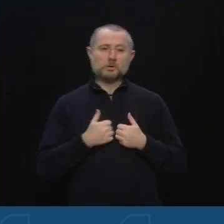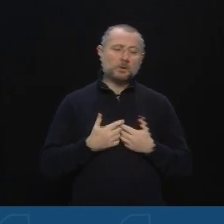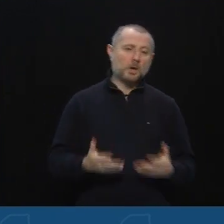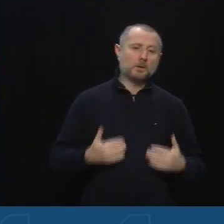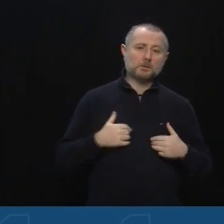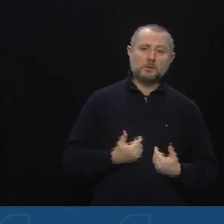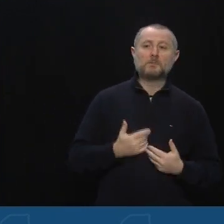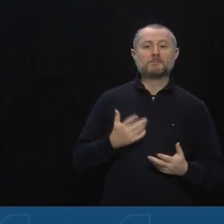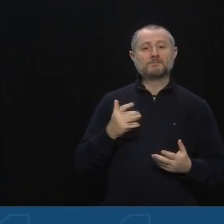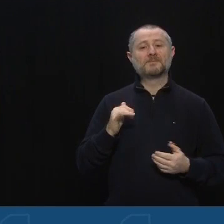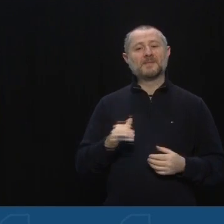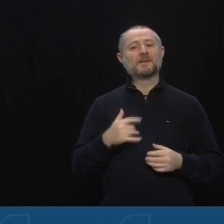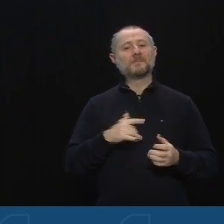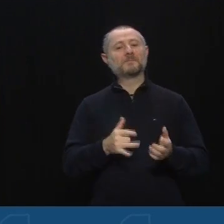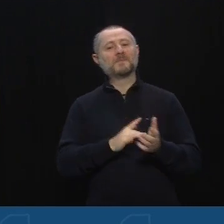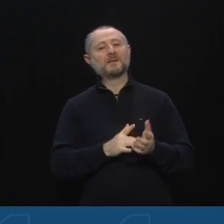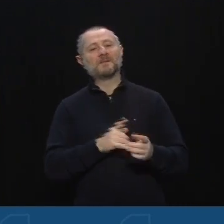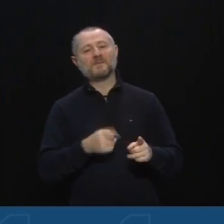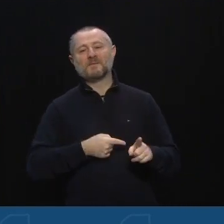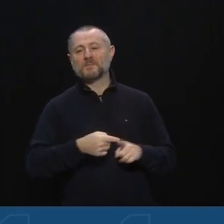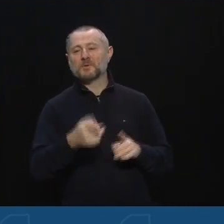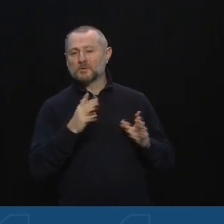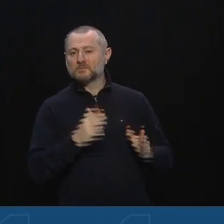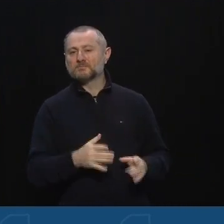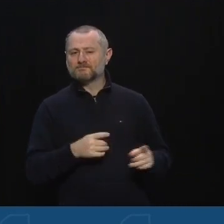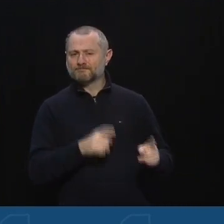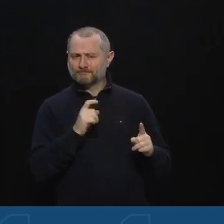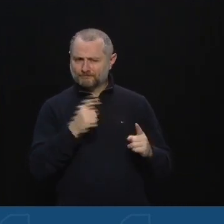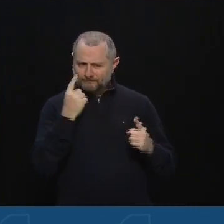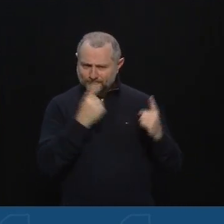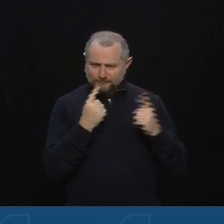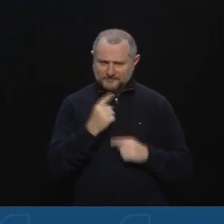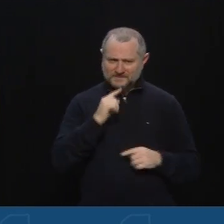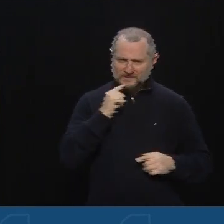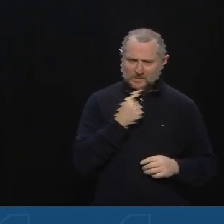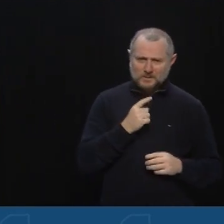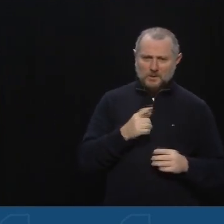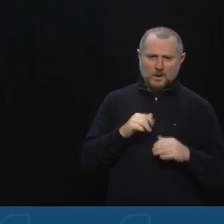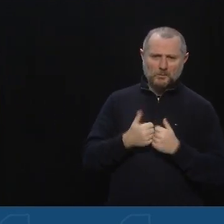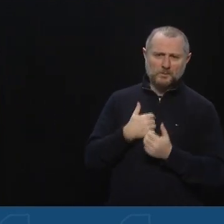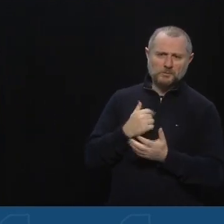EXHAUSTED, DIFFICULTY CON CONCENTRATING, AND WE NEED MEDICAL PROFESSIONALS TO TREAT